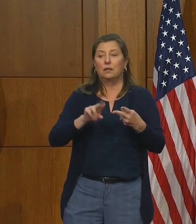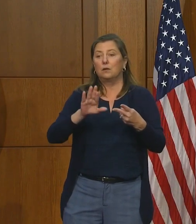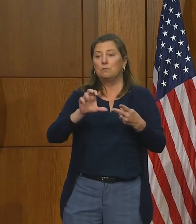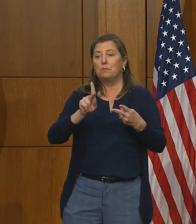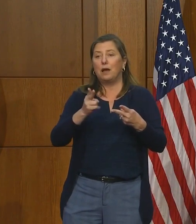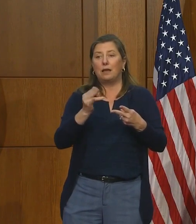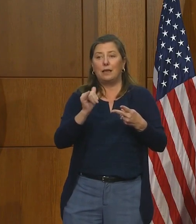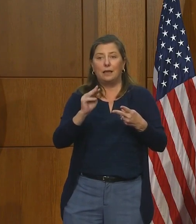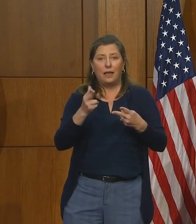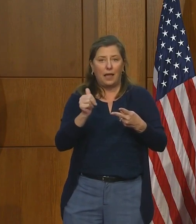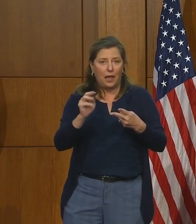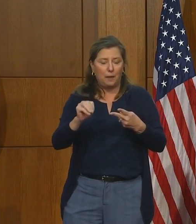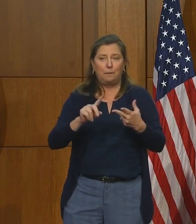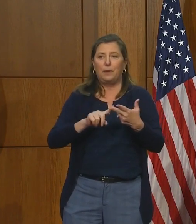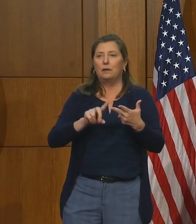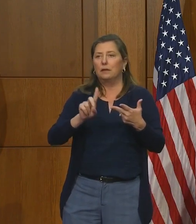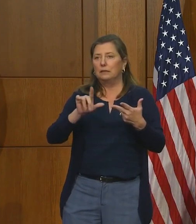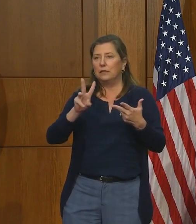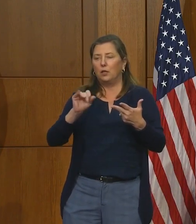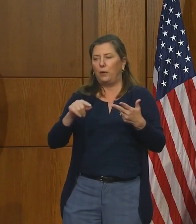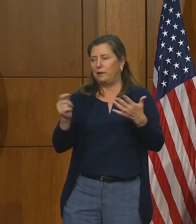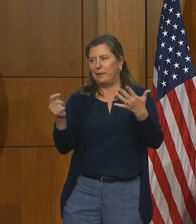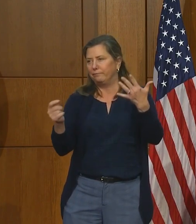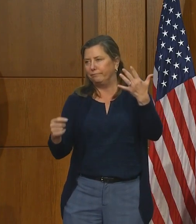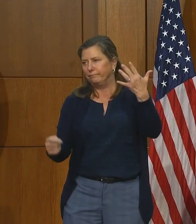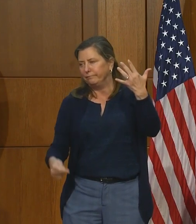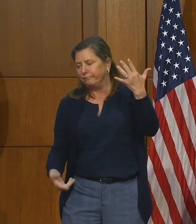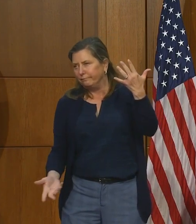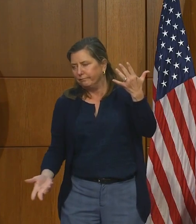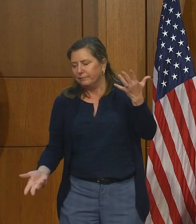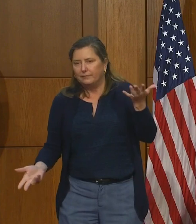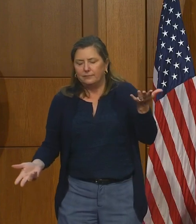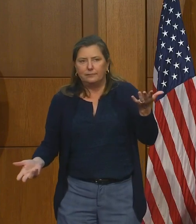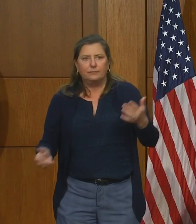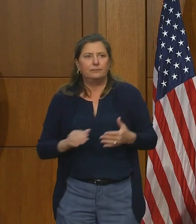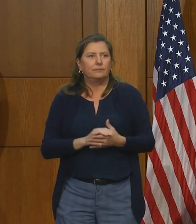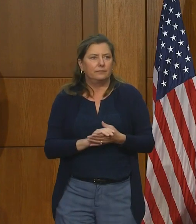WE'VE DONE DEERFIELD.